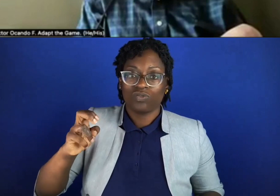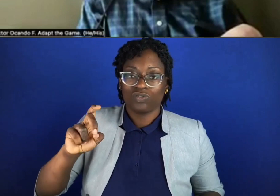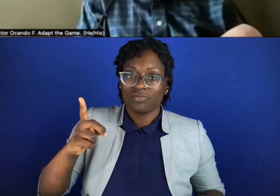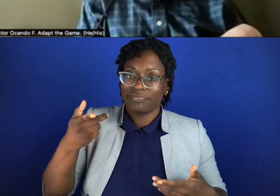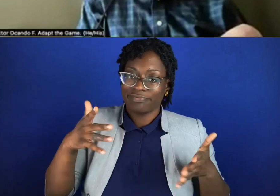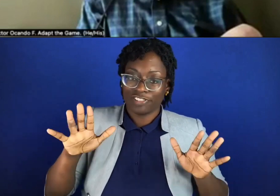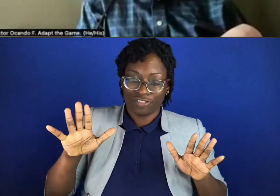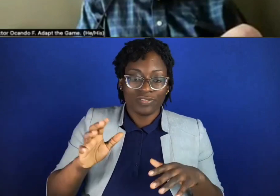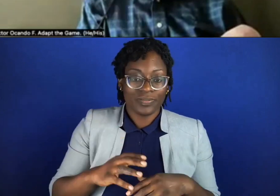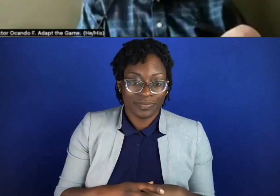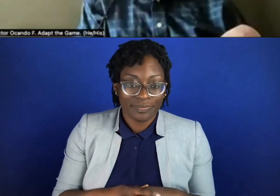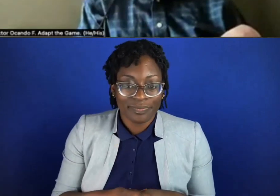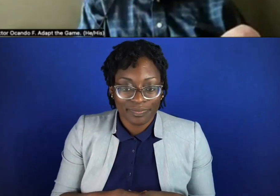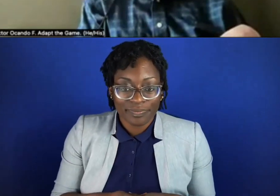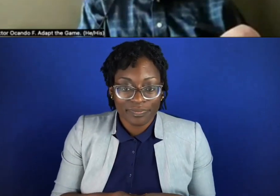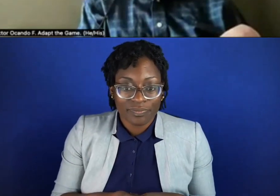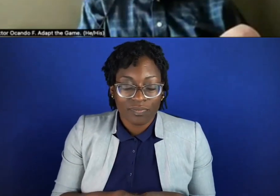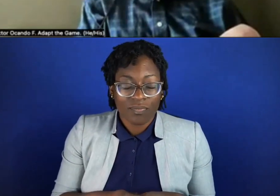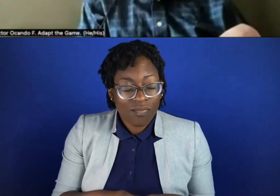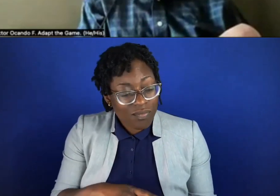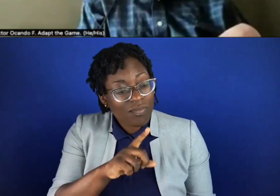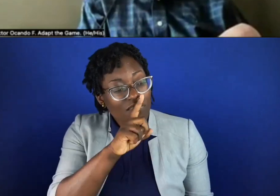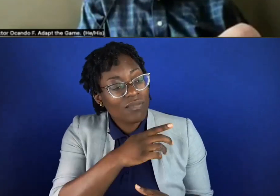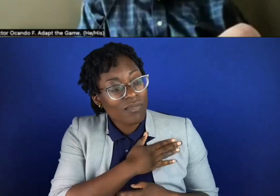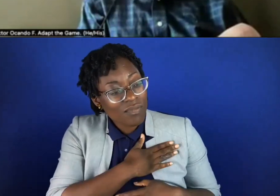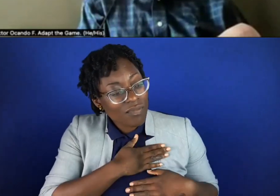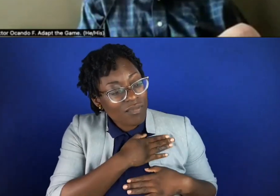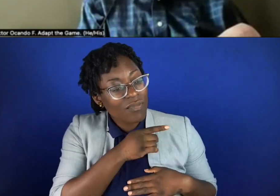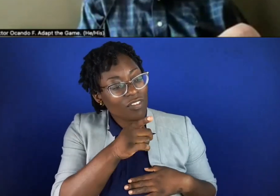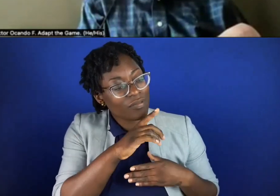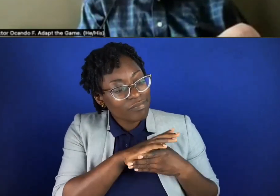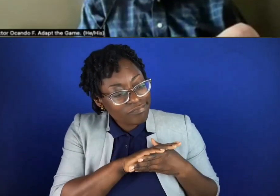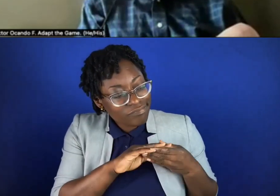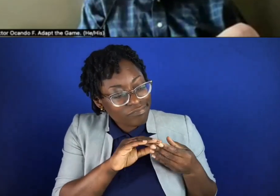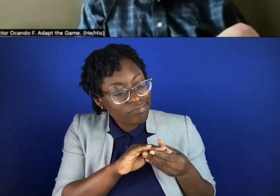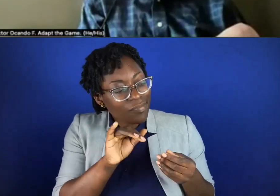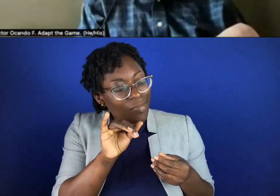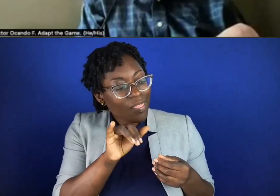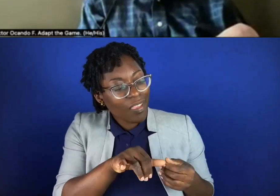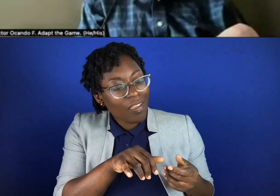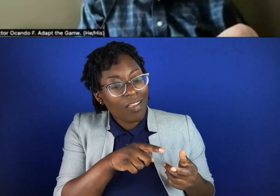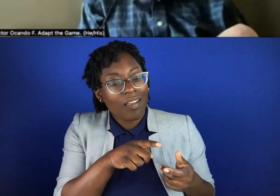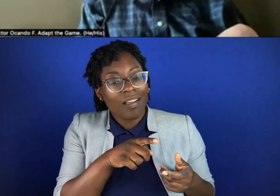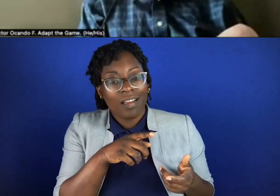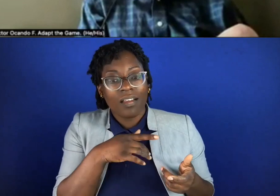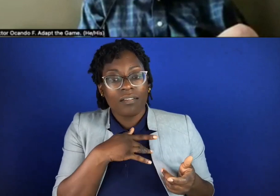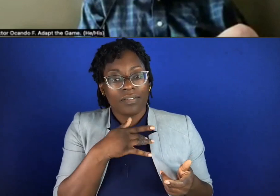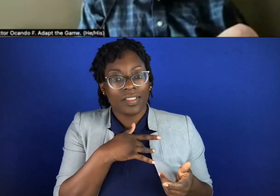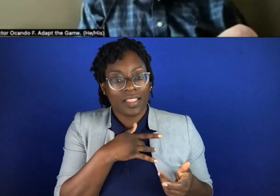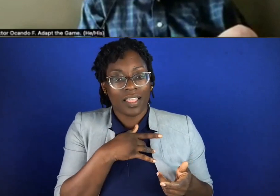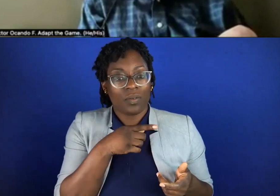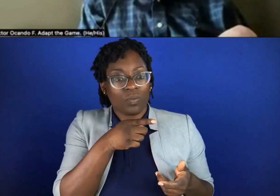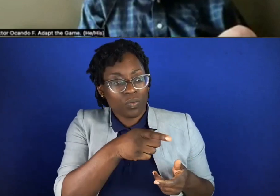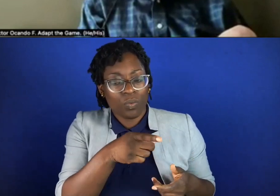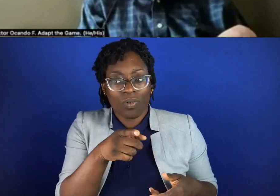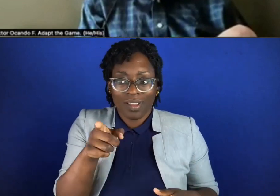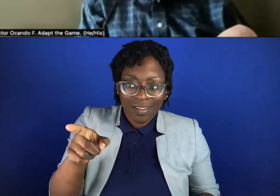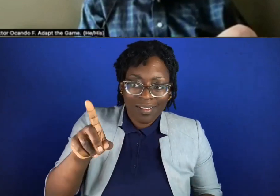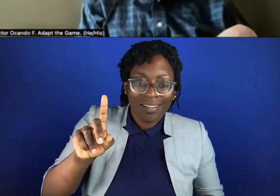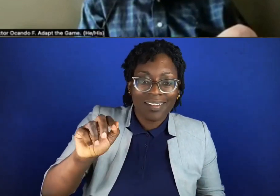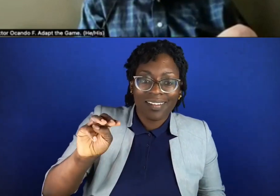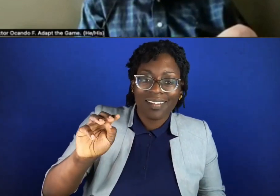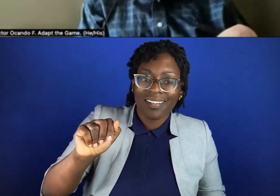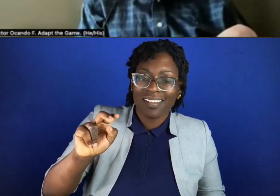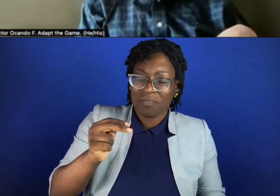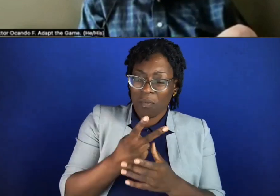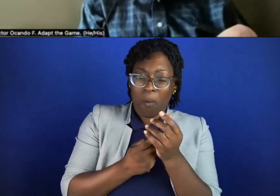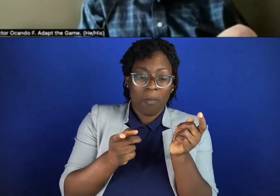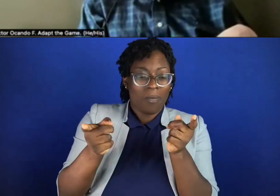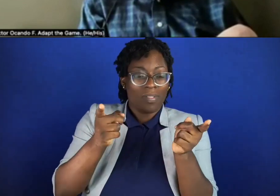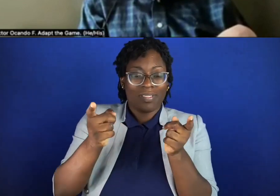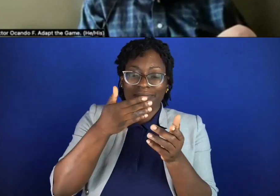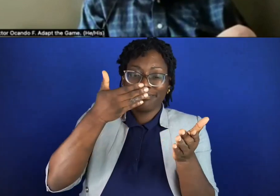I really appreciate you sharing that story. I feel like you and Daman are good with time